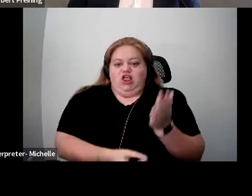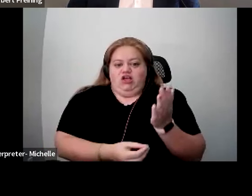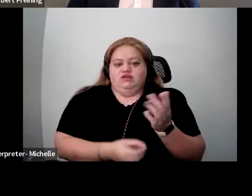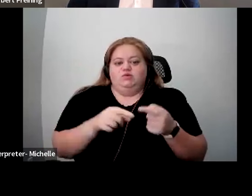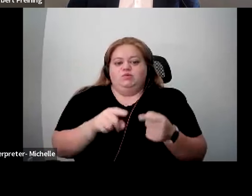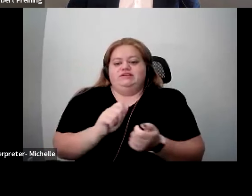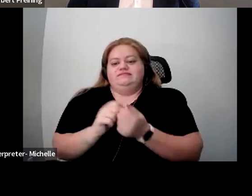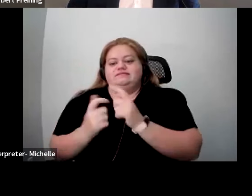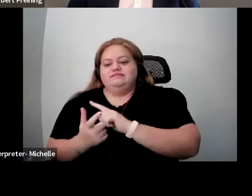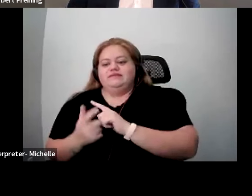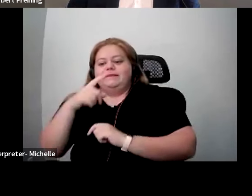to the purely typographical.